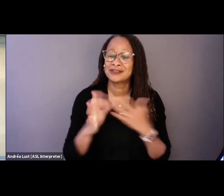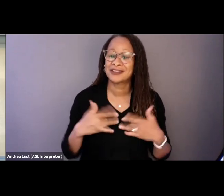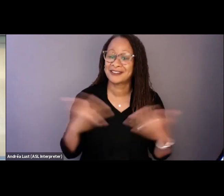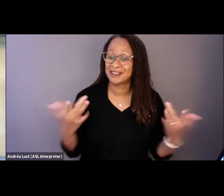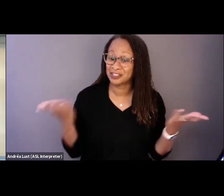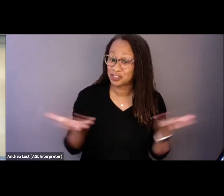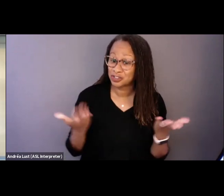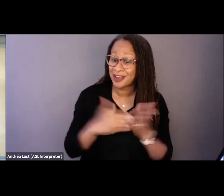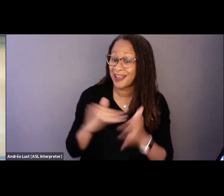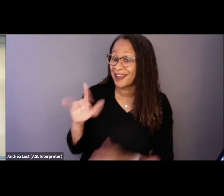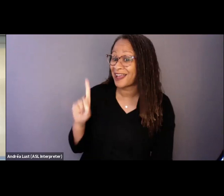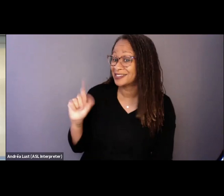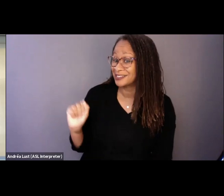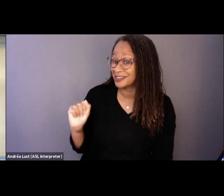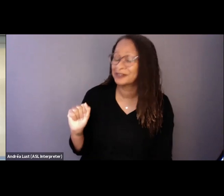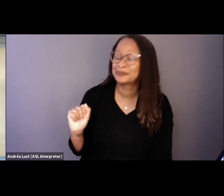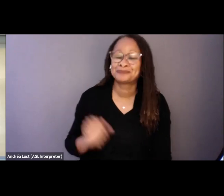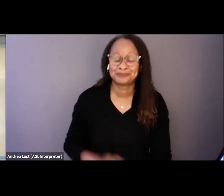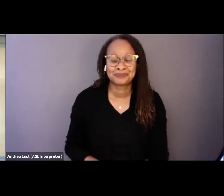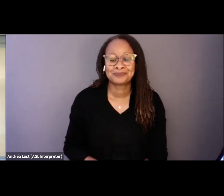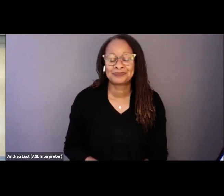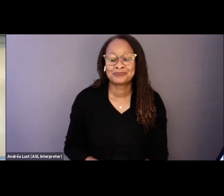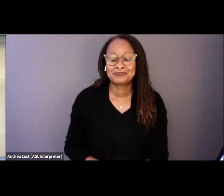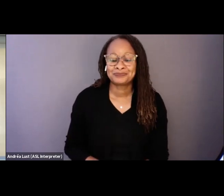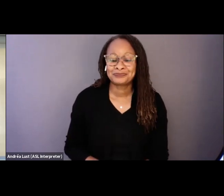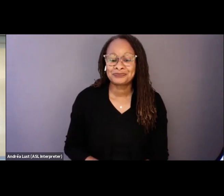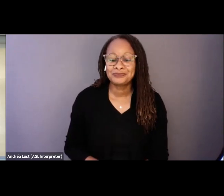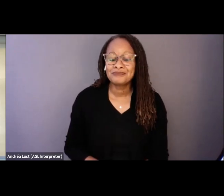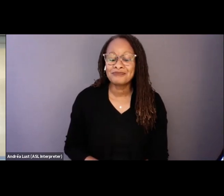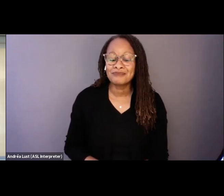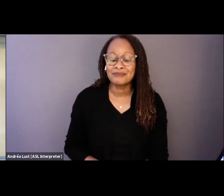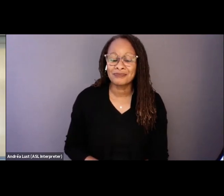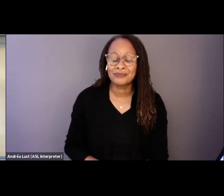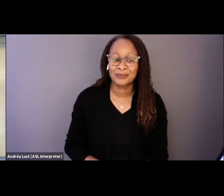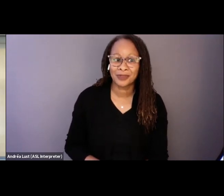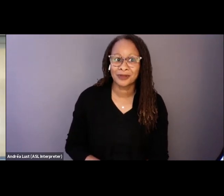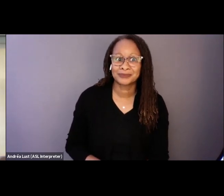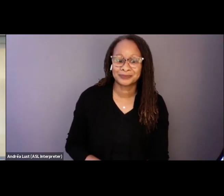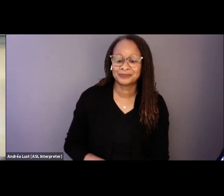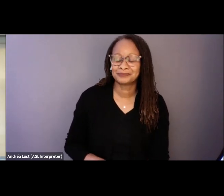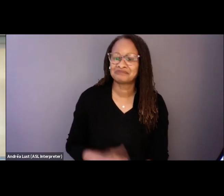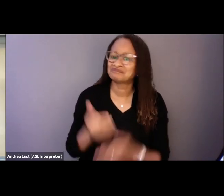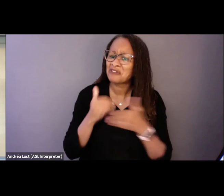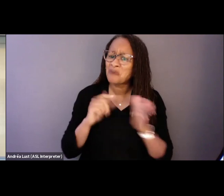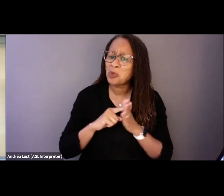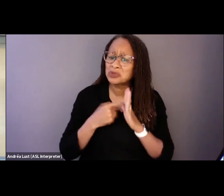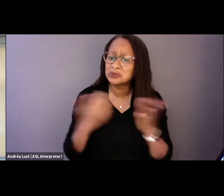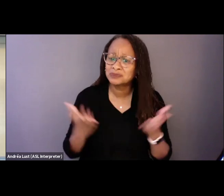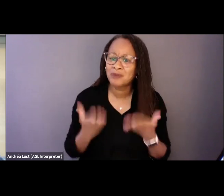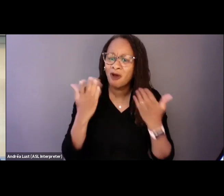at the International Documentary Association. I wanted to... Before we begin I wanted to offer a land acknowledgement